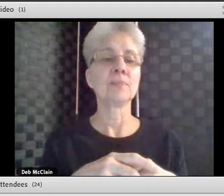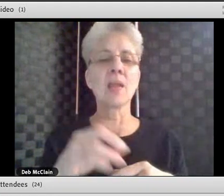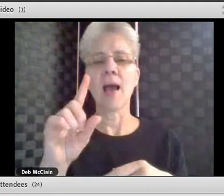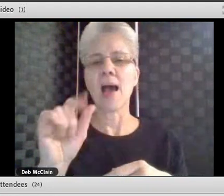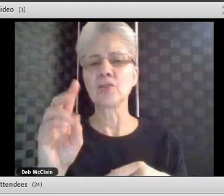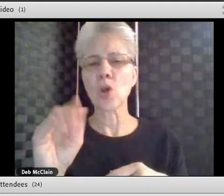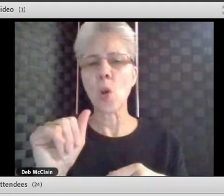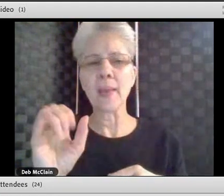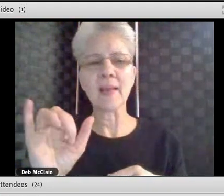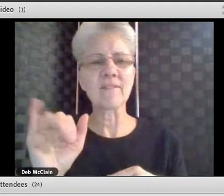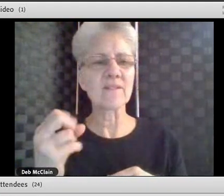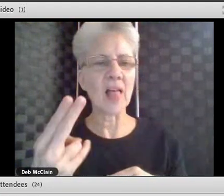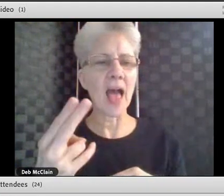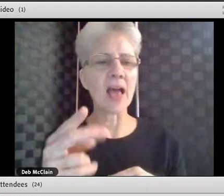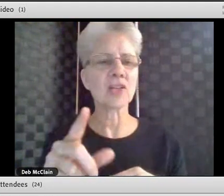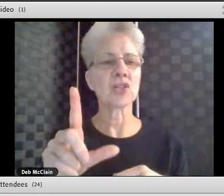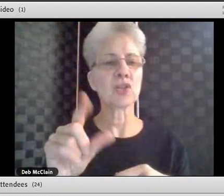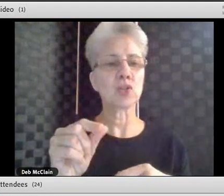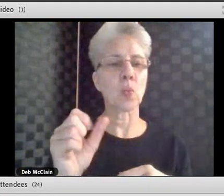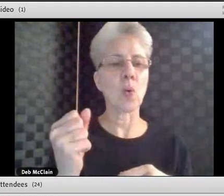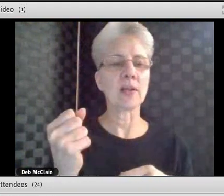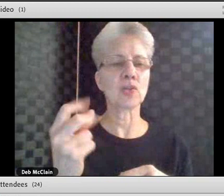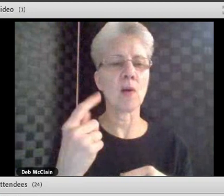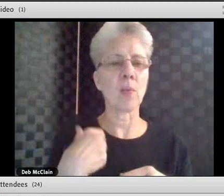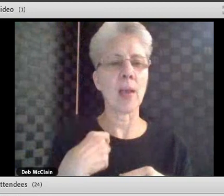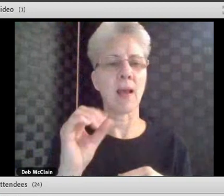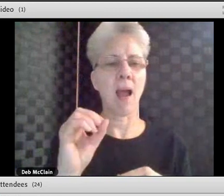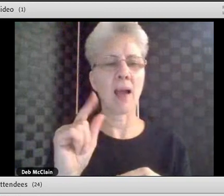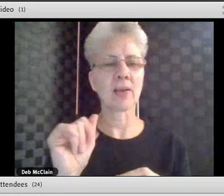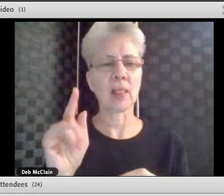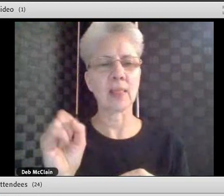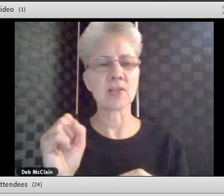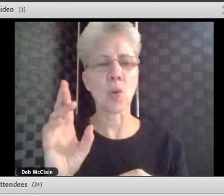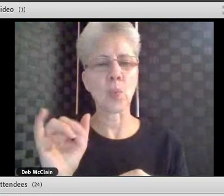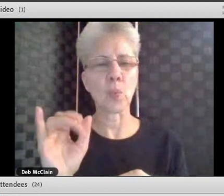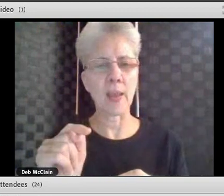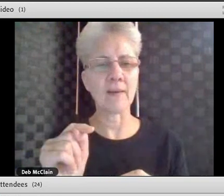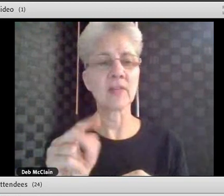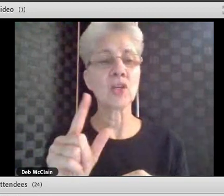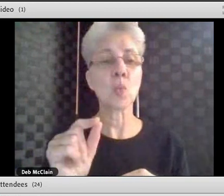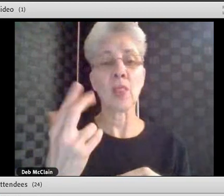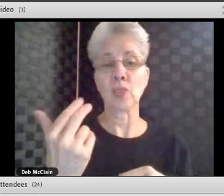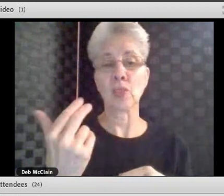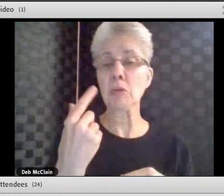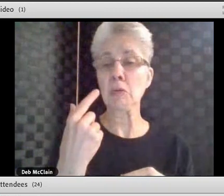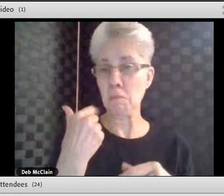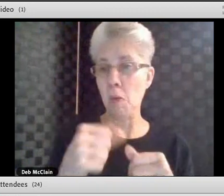In 2012, we had the Oculus Rift. In 2013, you guys probably remember the Google Glasses.